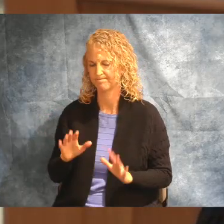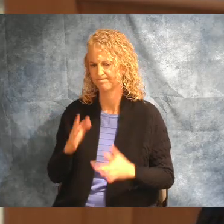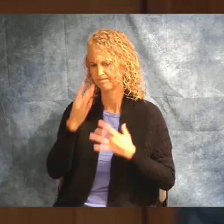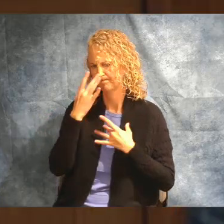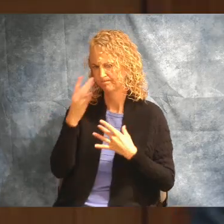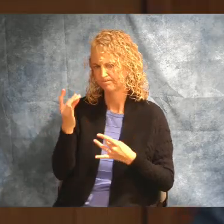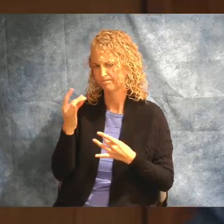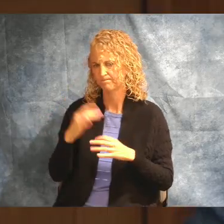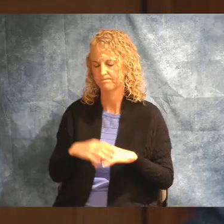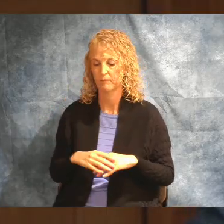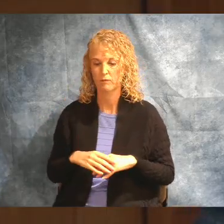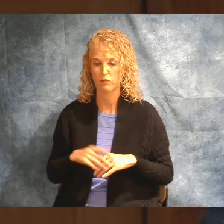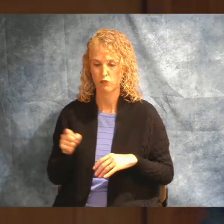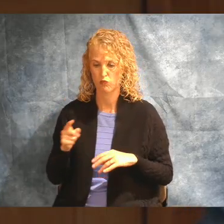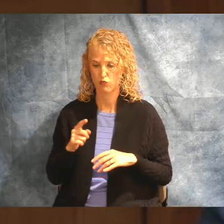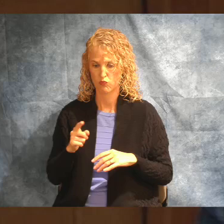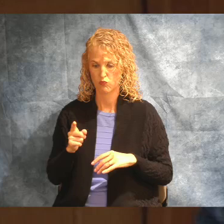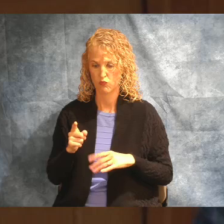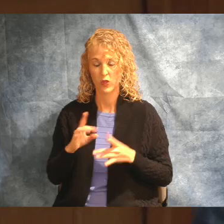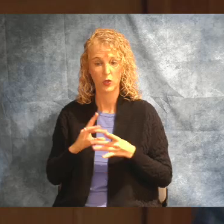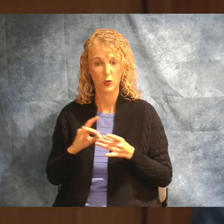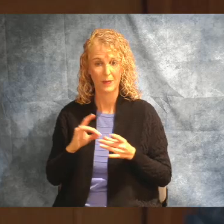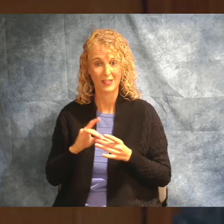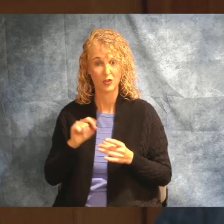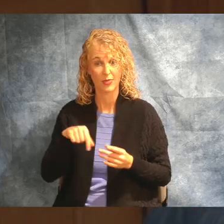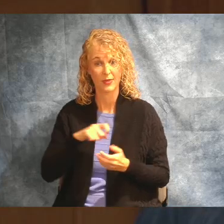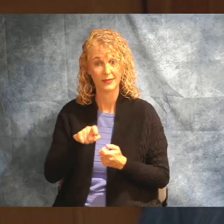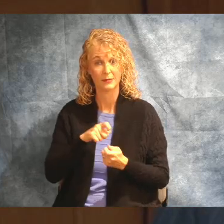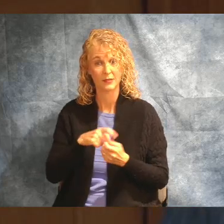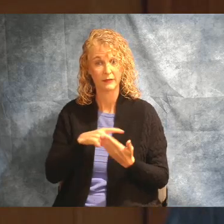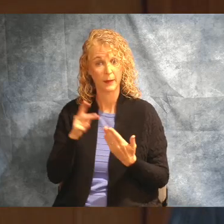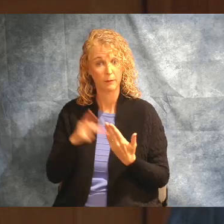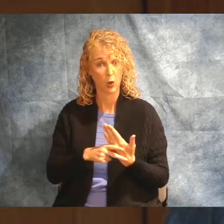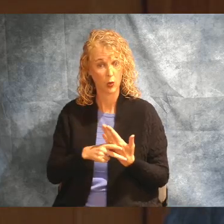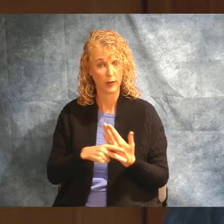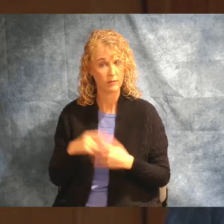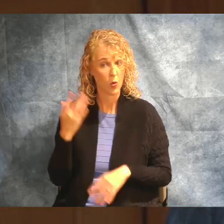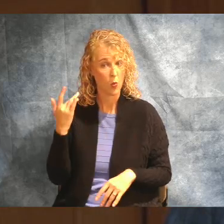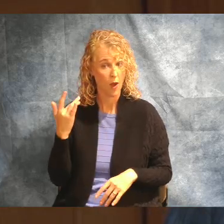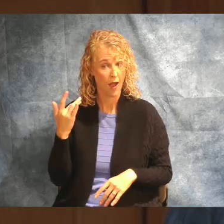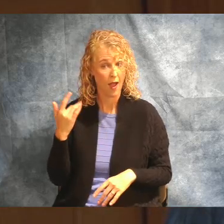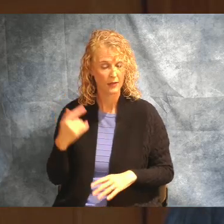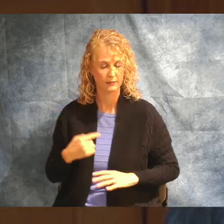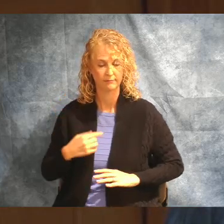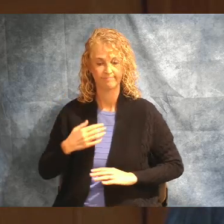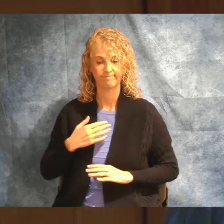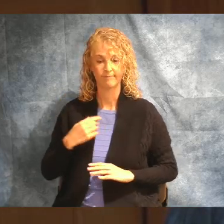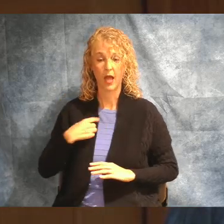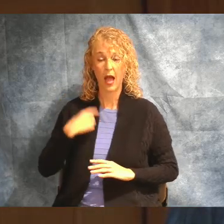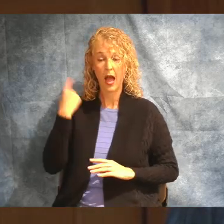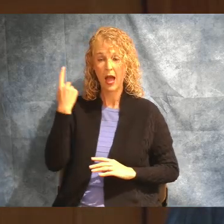it in the context of this program because usually I I'll speak for myself. I think about it in terms